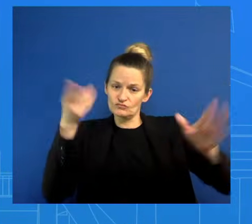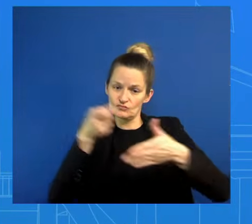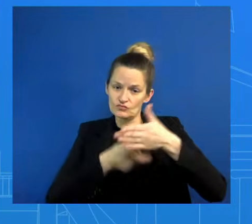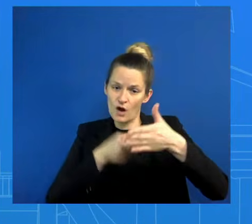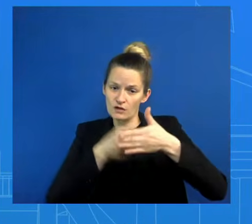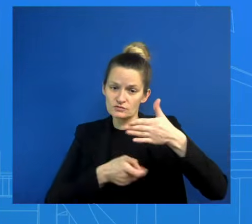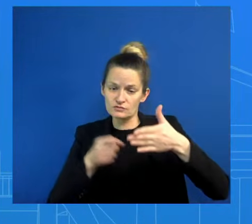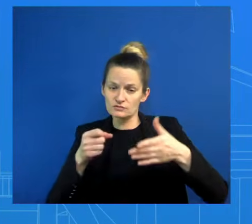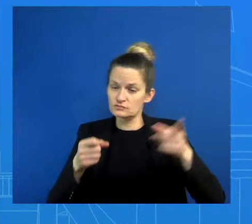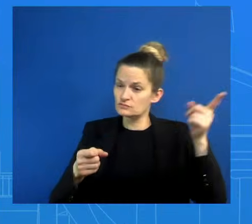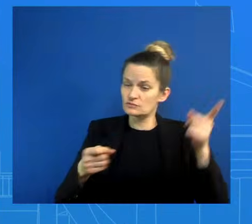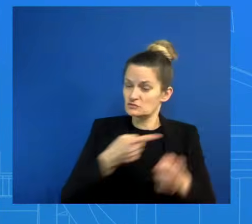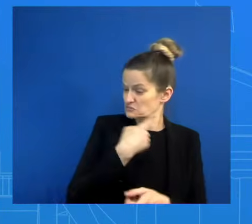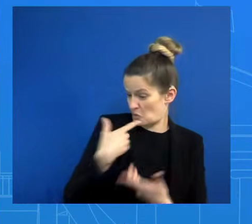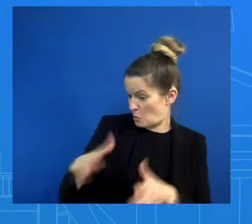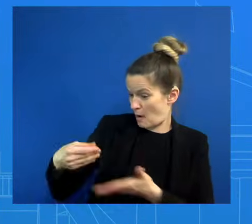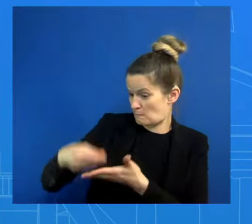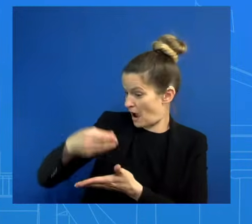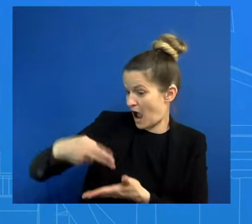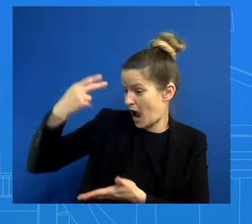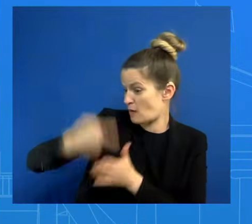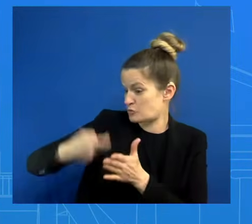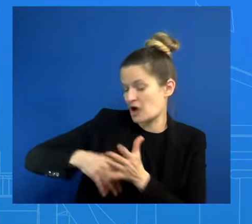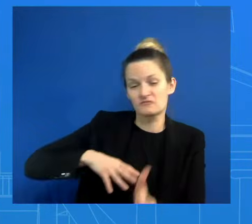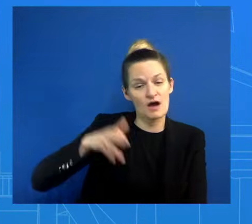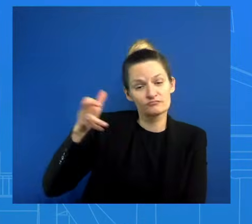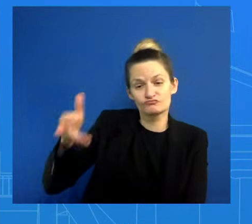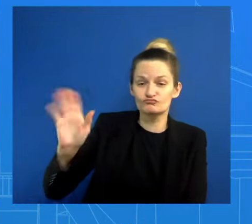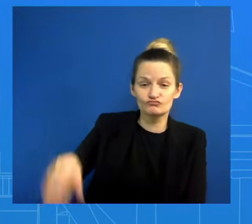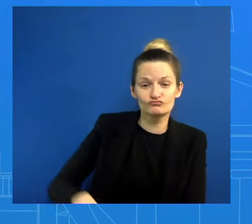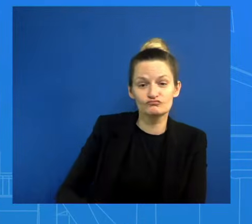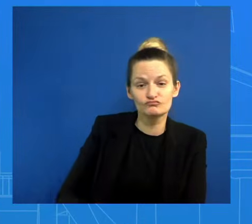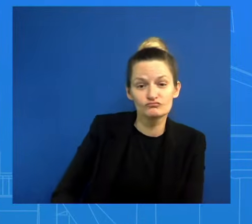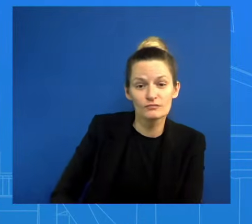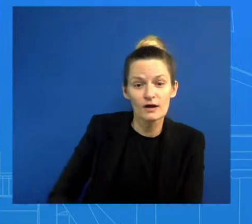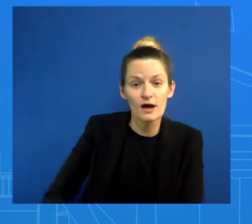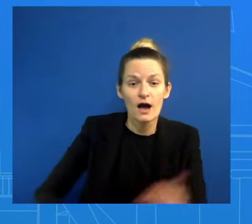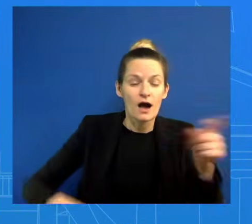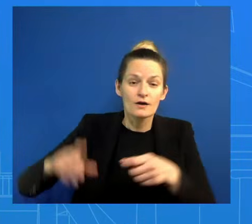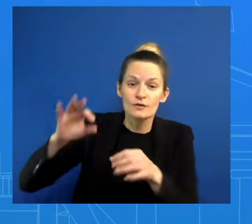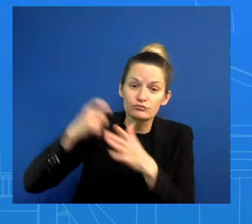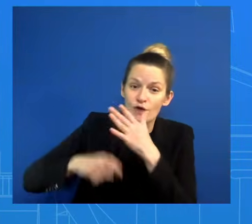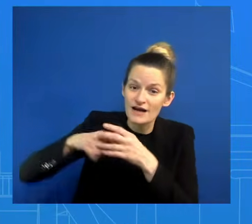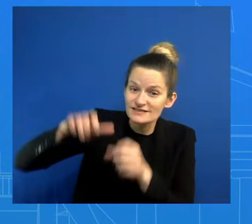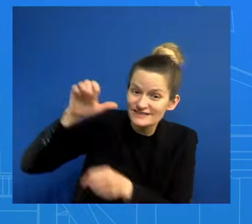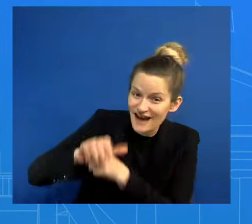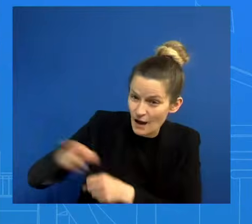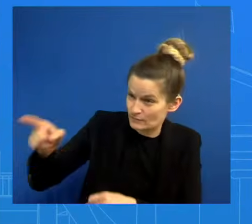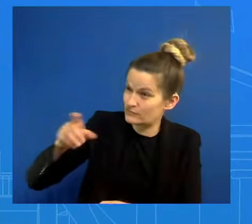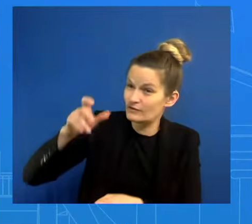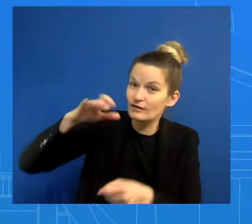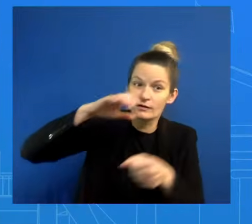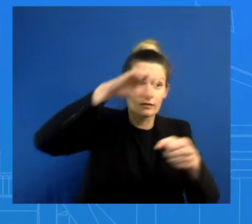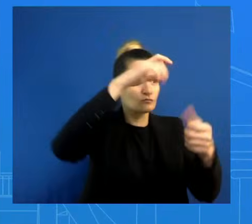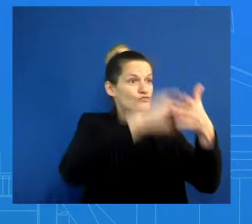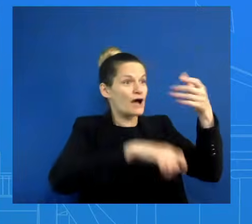or will not be a success because of these various responses? Ms. Jean-Pierre: Look, the --